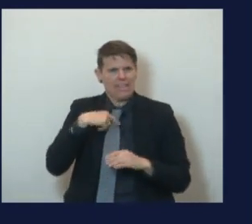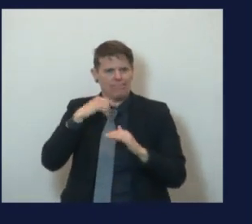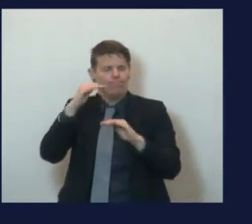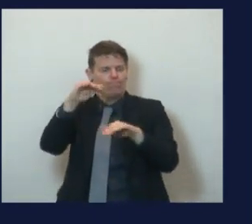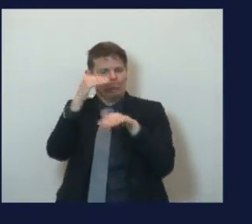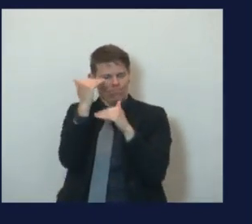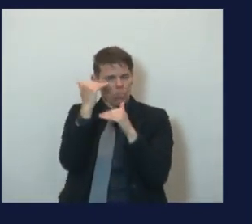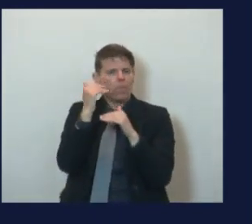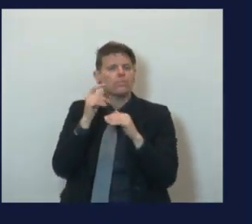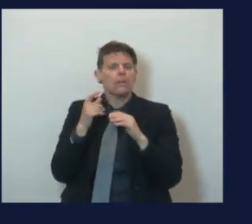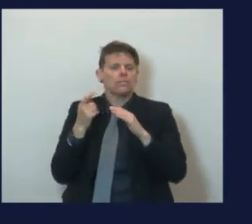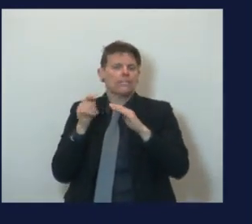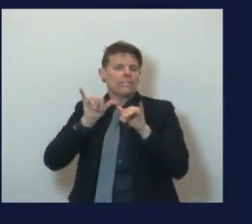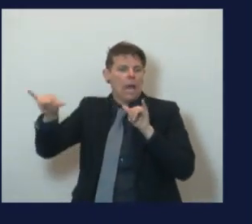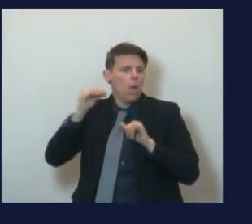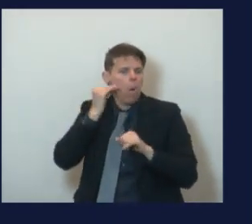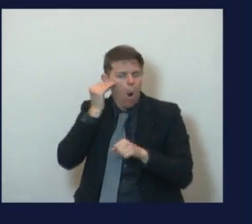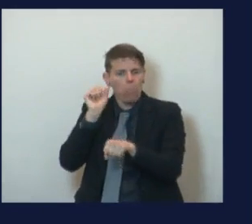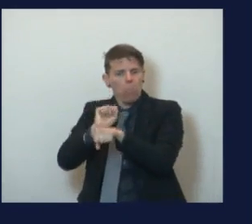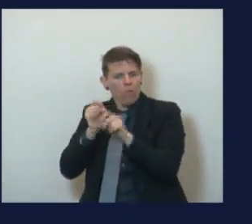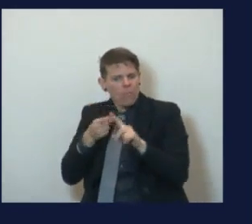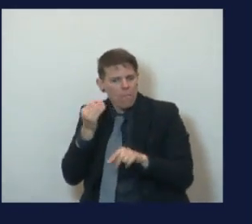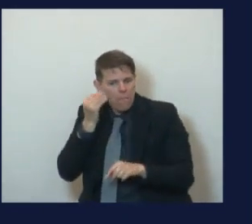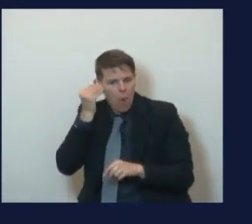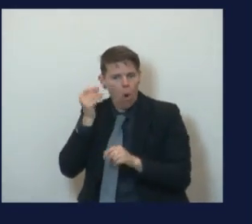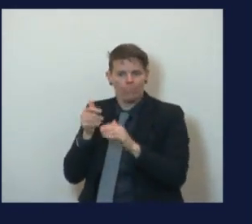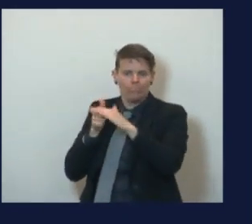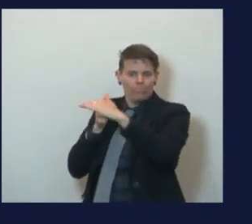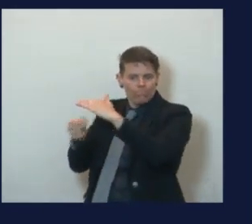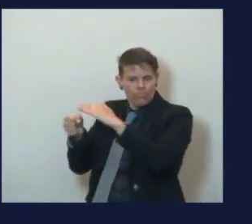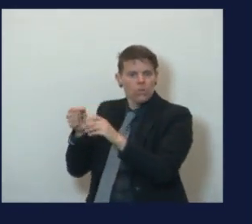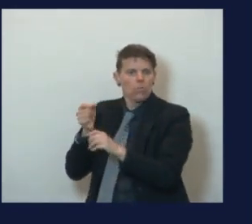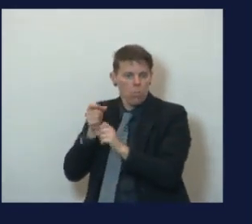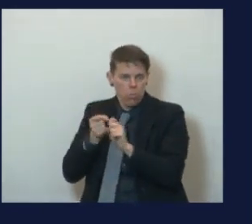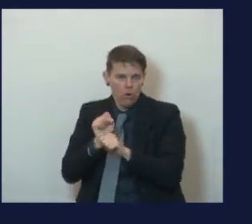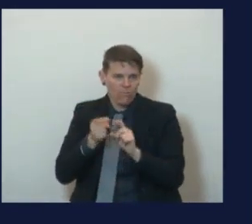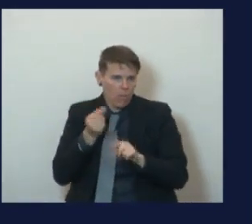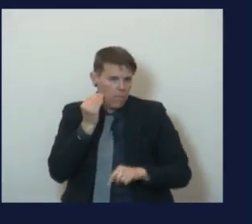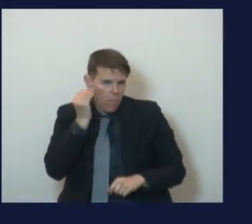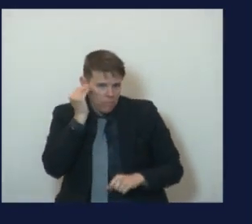FOR WORKERS, LIMIT YOUR OPERATIONS TO REMOTE WORK TO THE GREATEST EXTENT POSSIBLE.